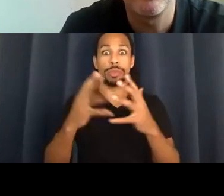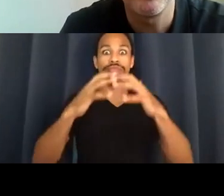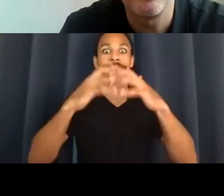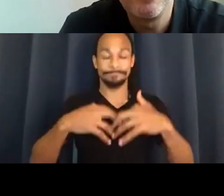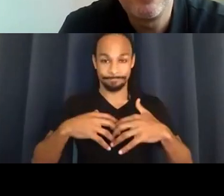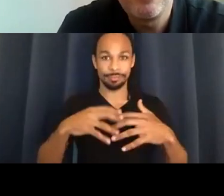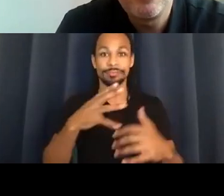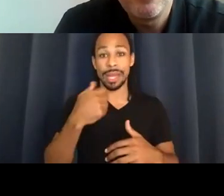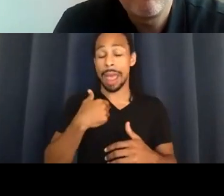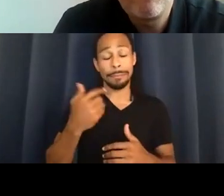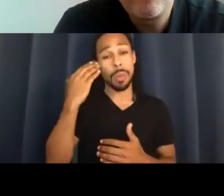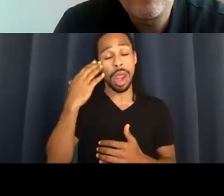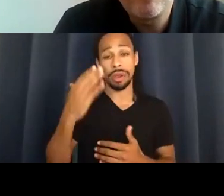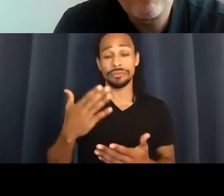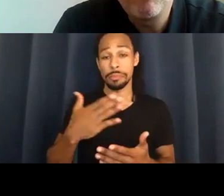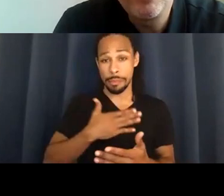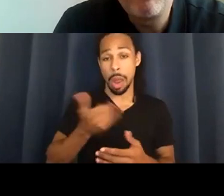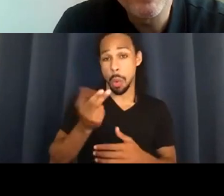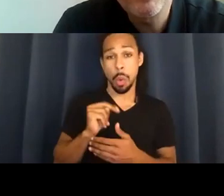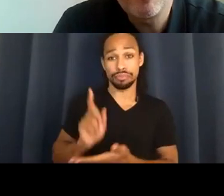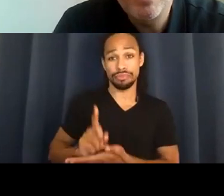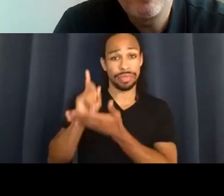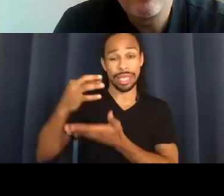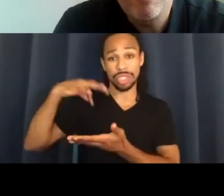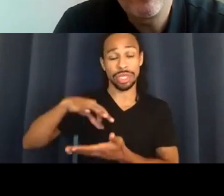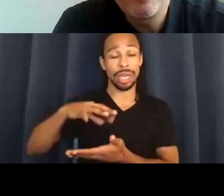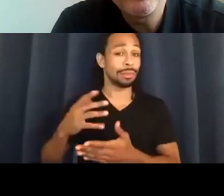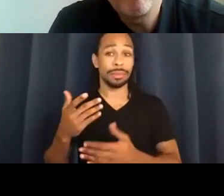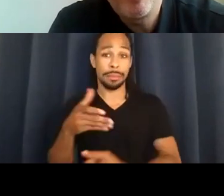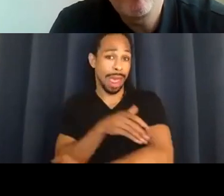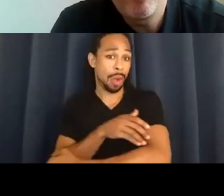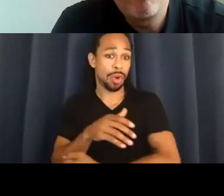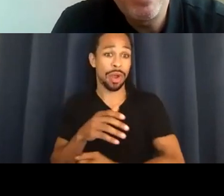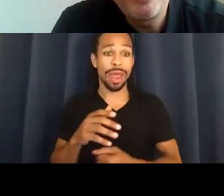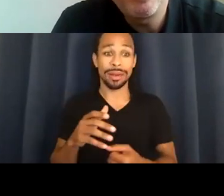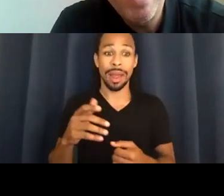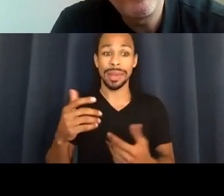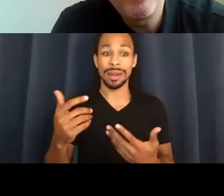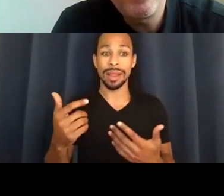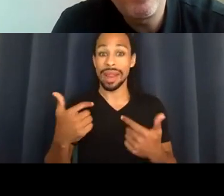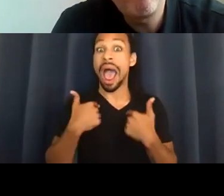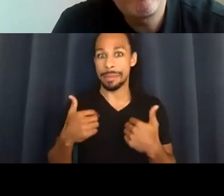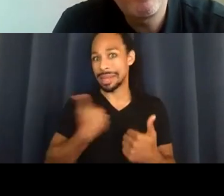years and struck by the 18:14:52 article in the paper about Nick Cave,